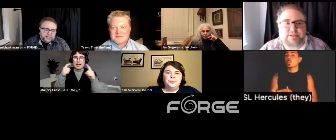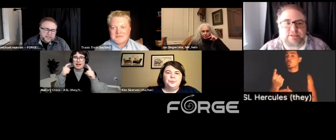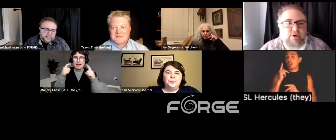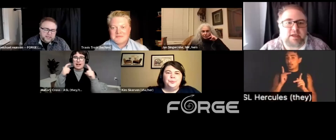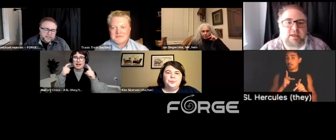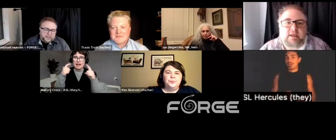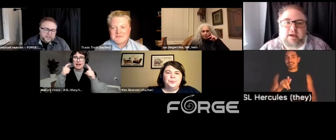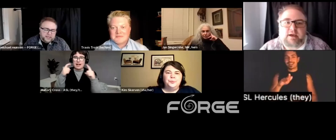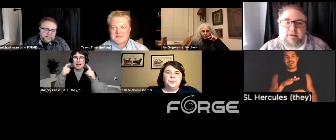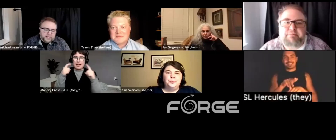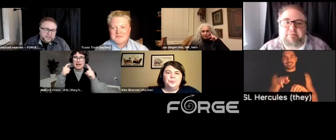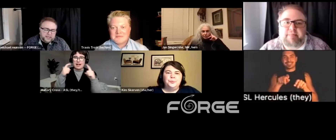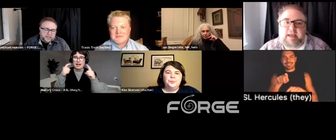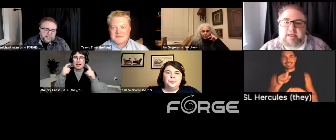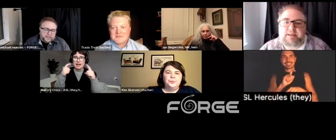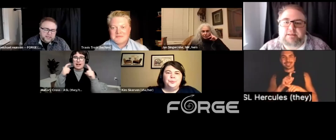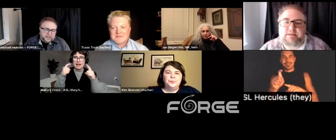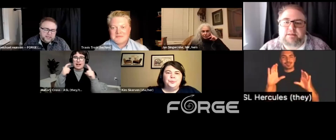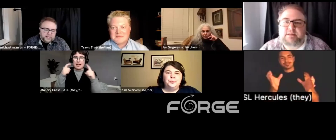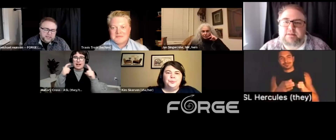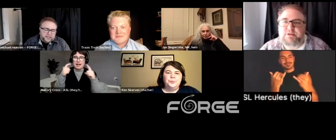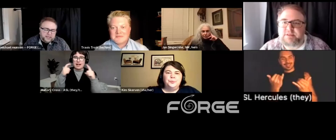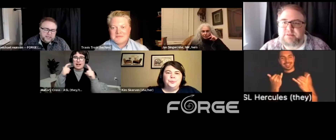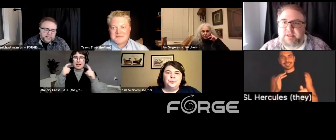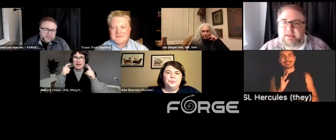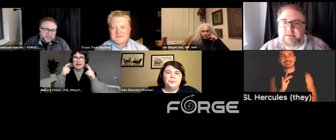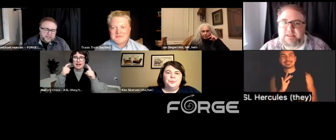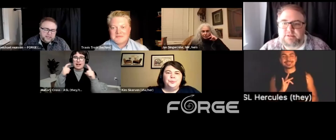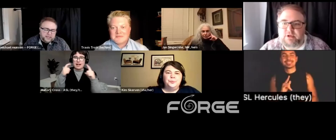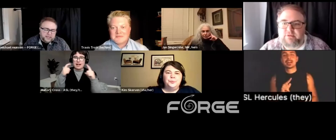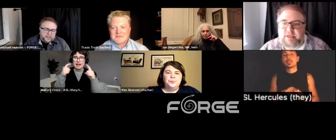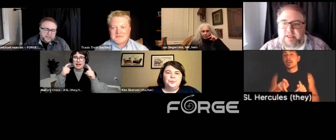which is great, and the person that's speaking is Kim Skerven.